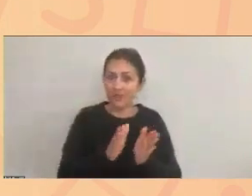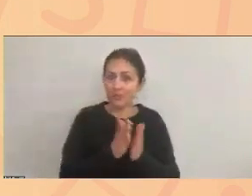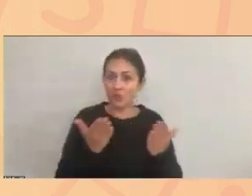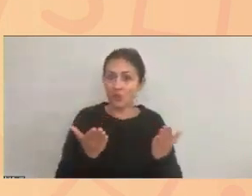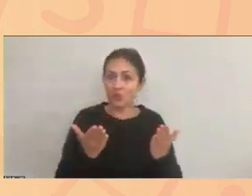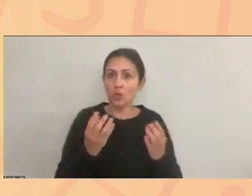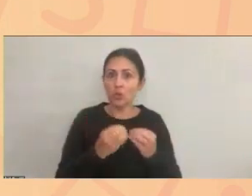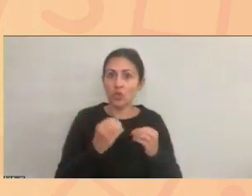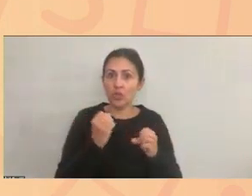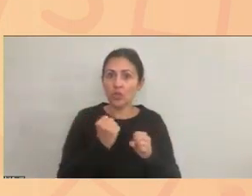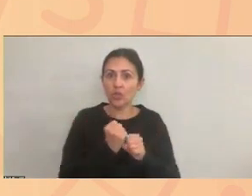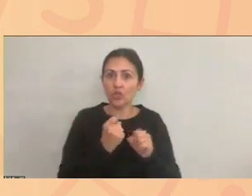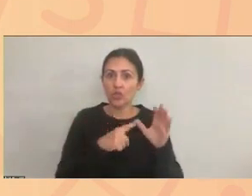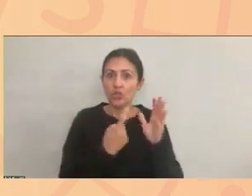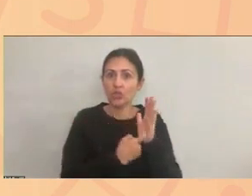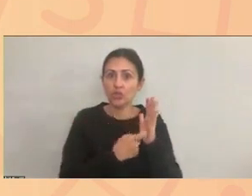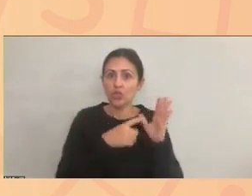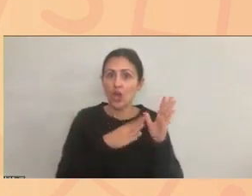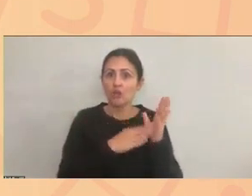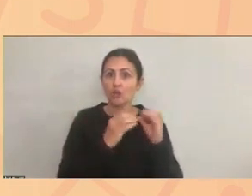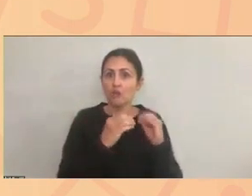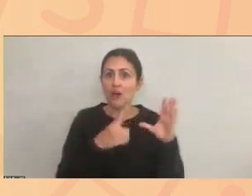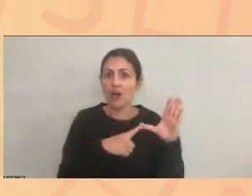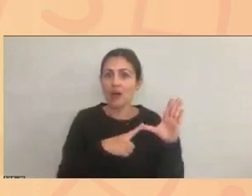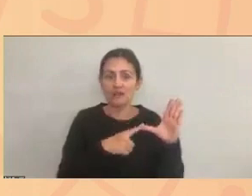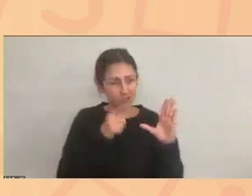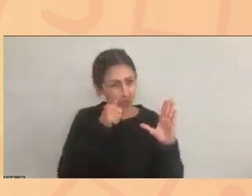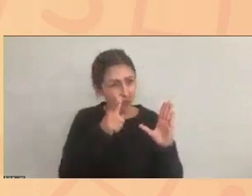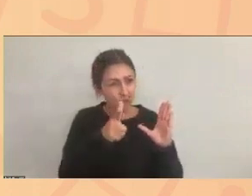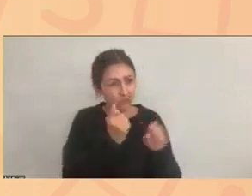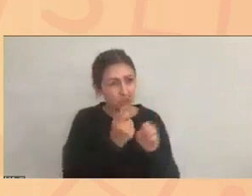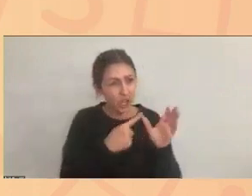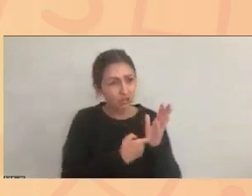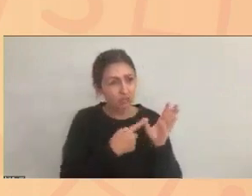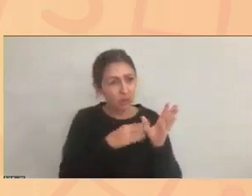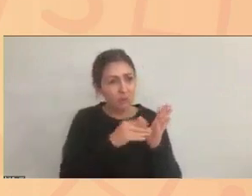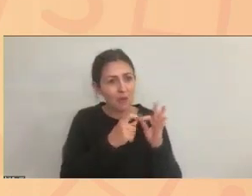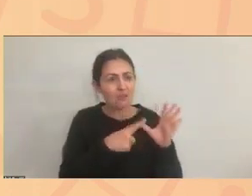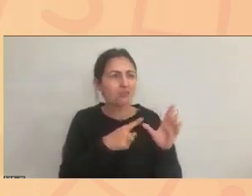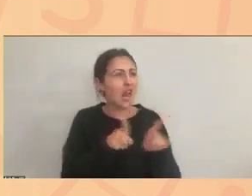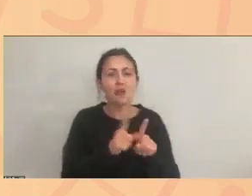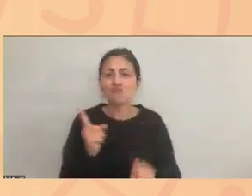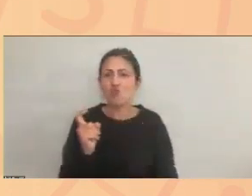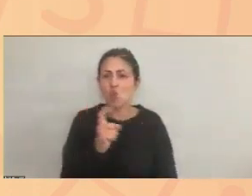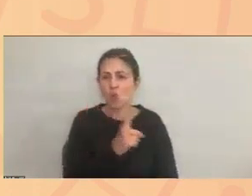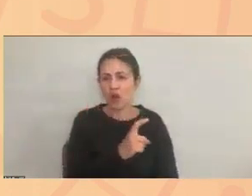It's a freshwater, like a freshwater prawn (UNKNOWN).